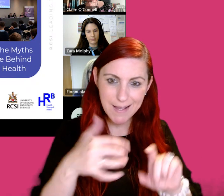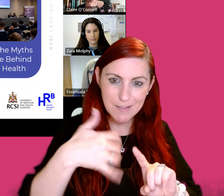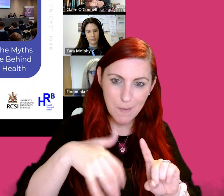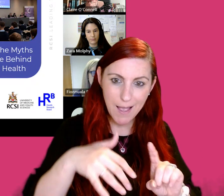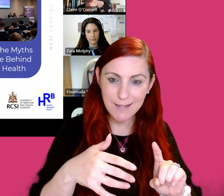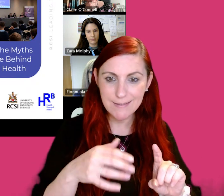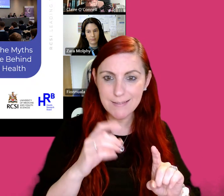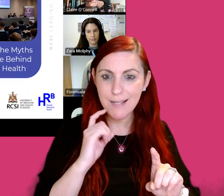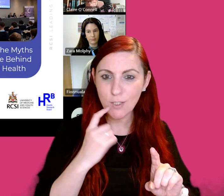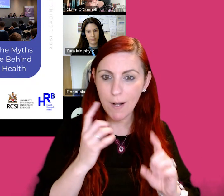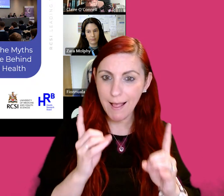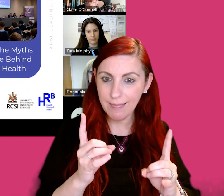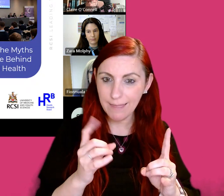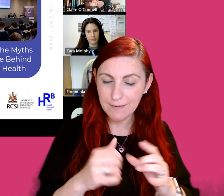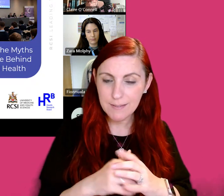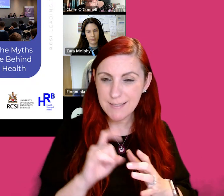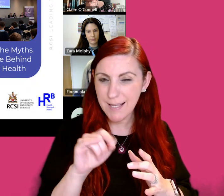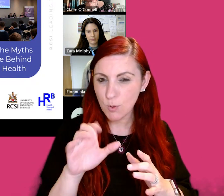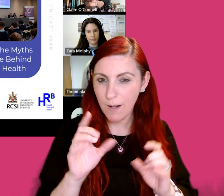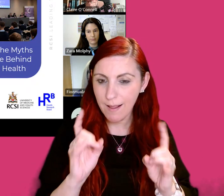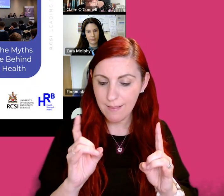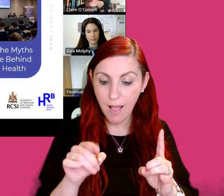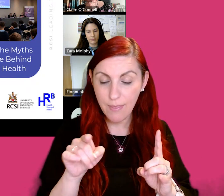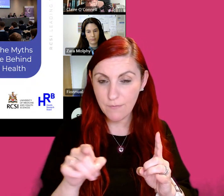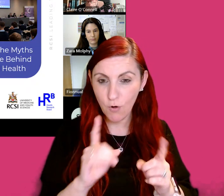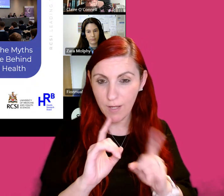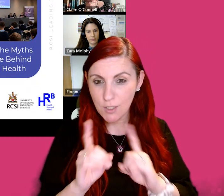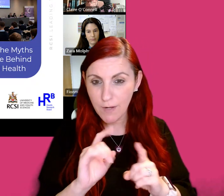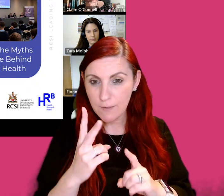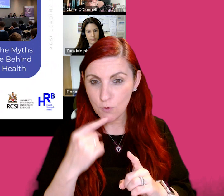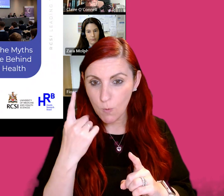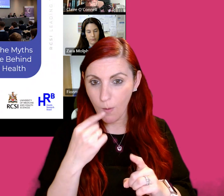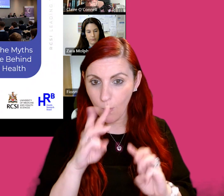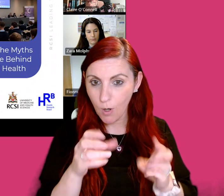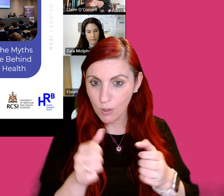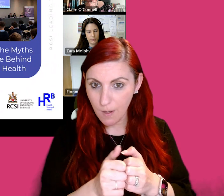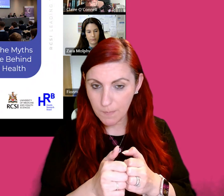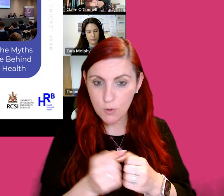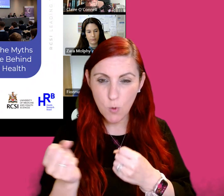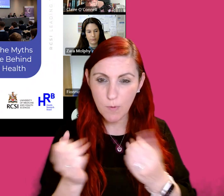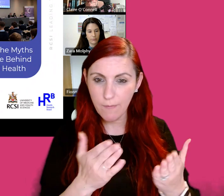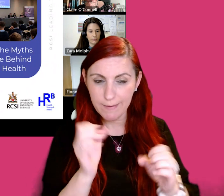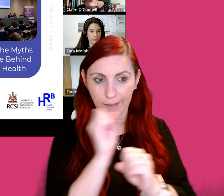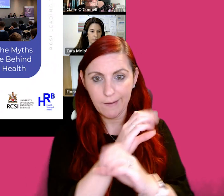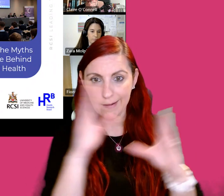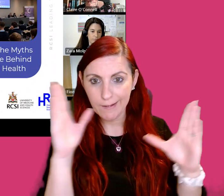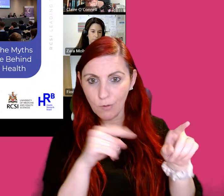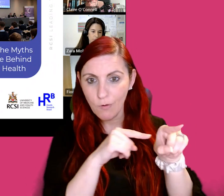a series of interactive two-hour workshops uh to provide clear and reliable information in